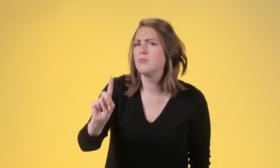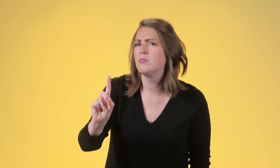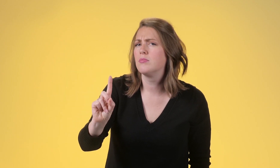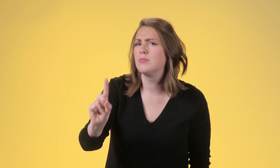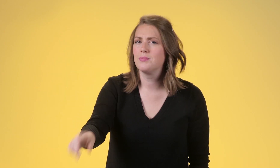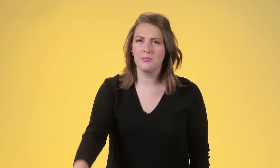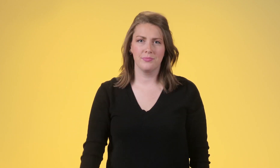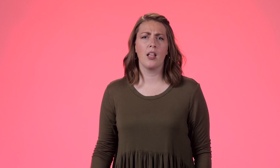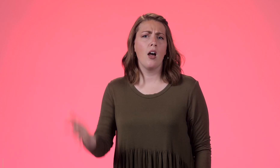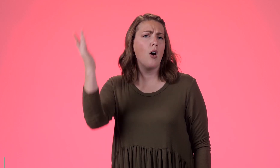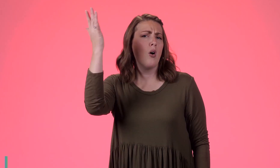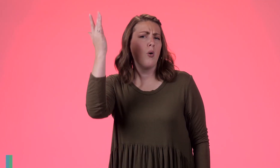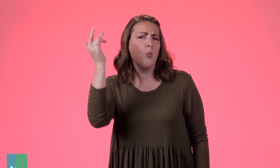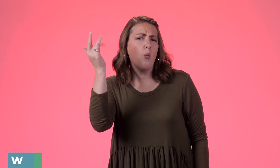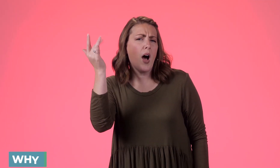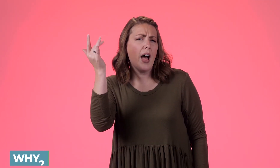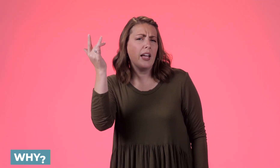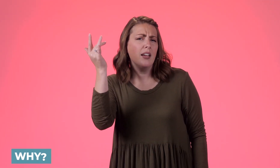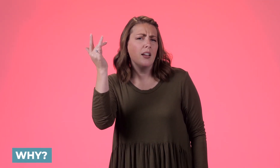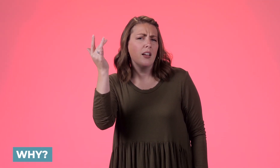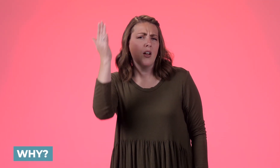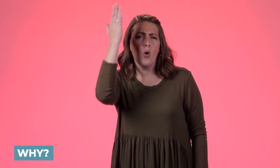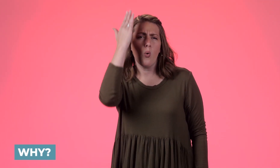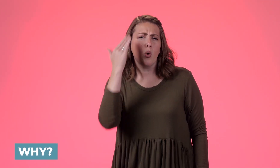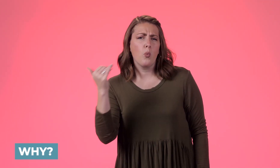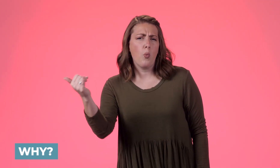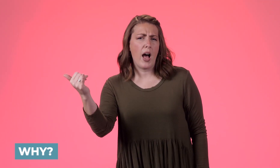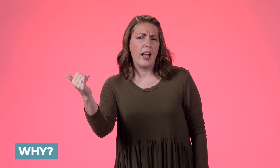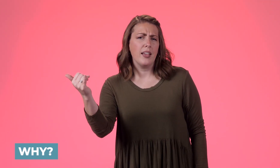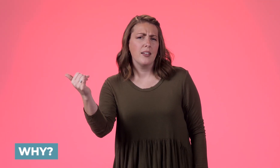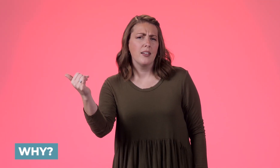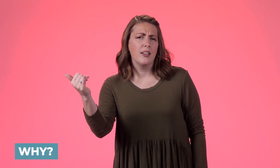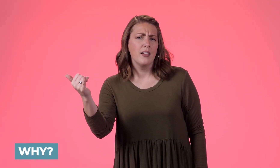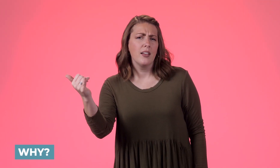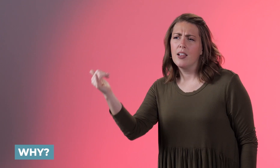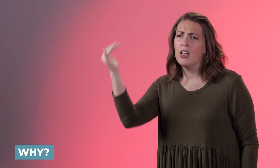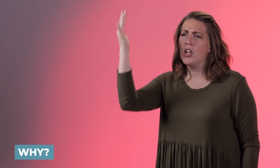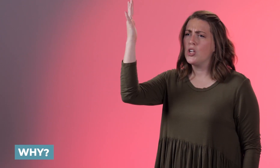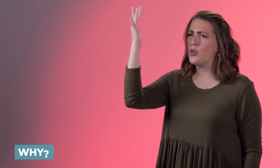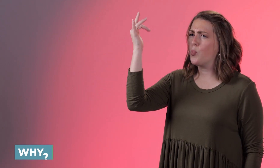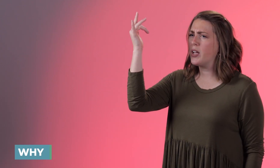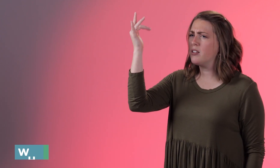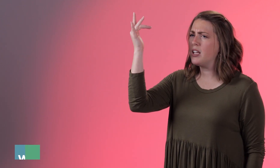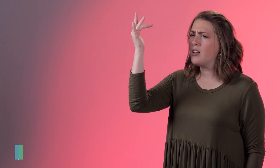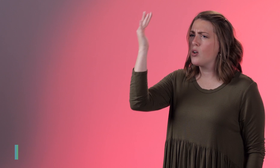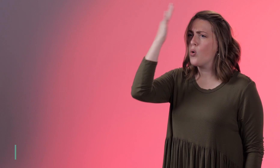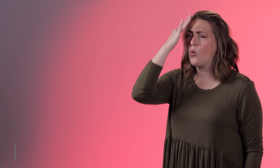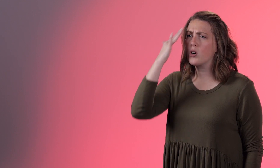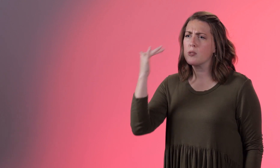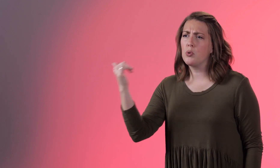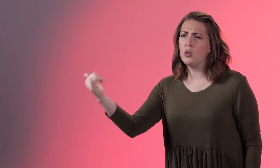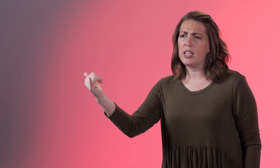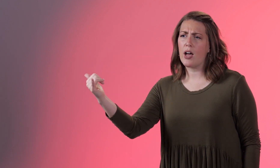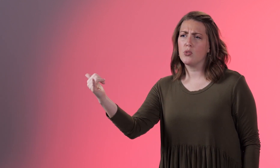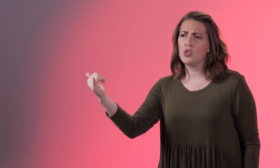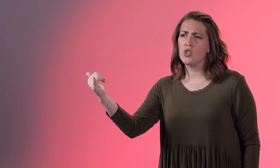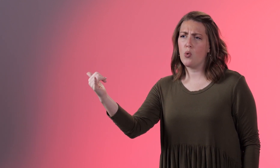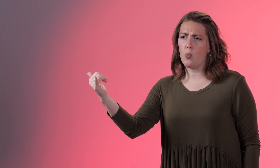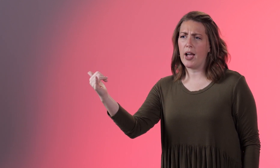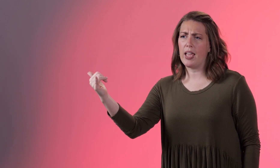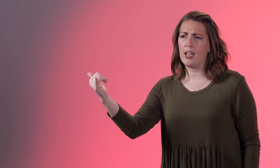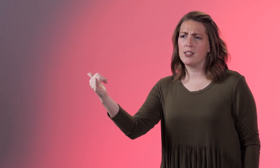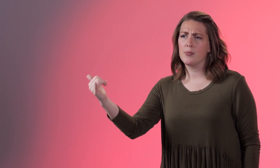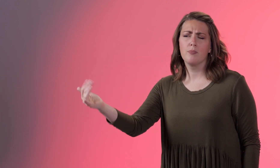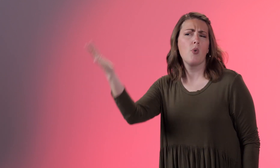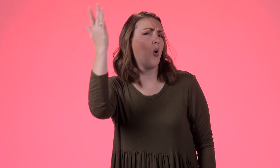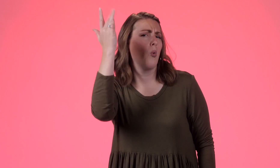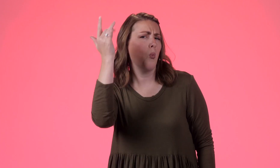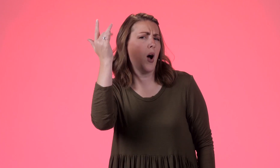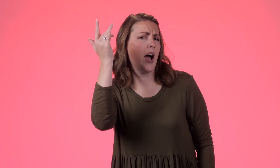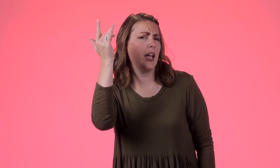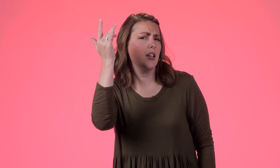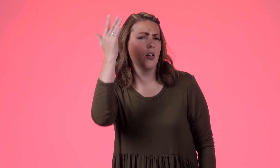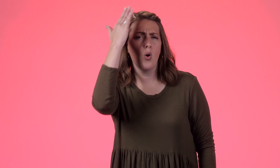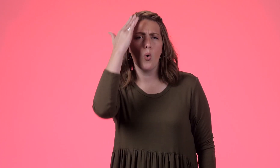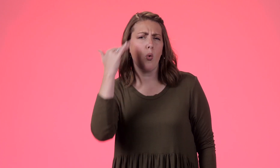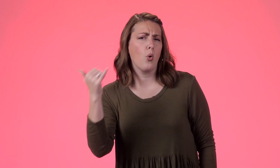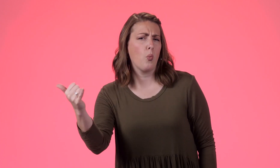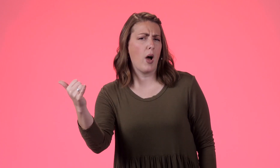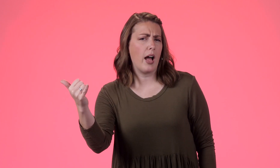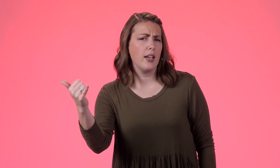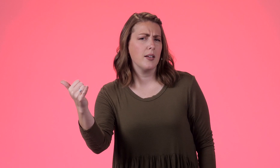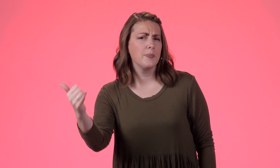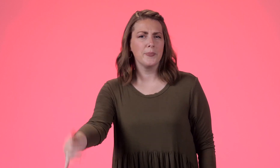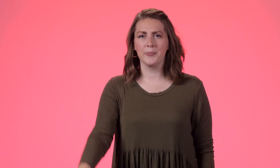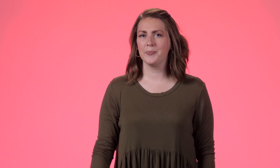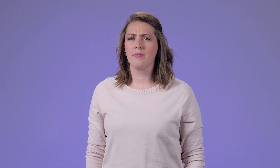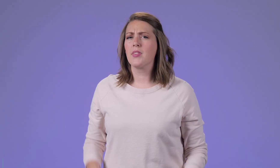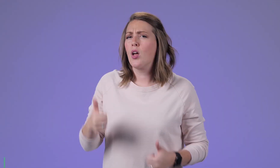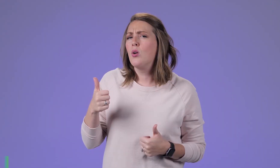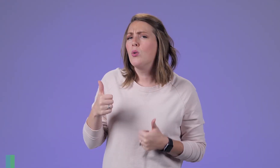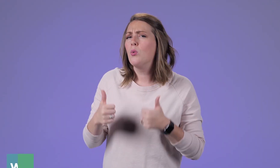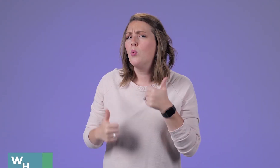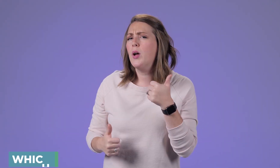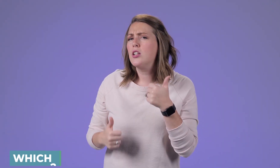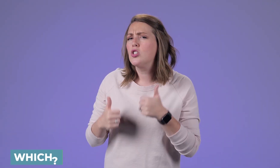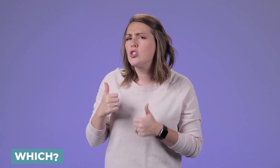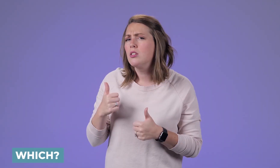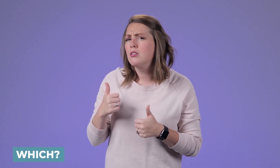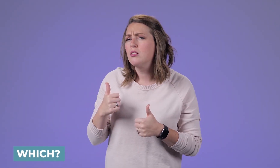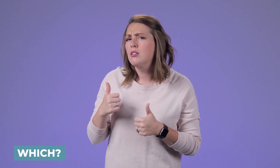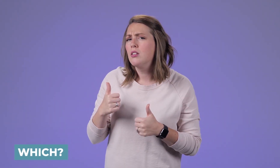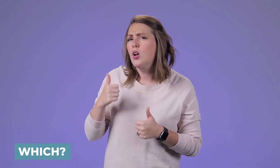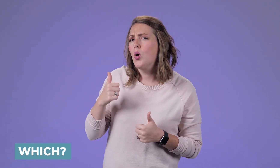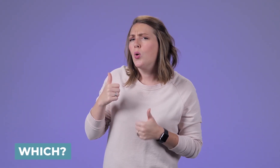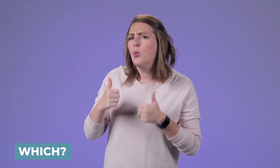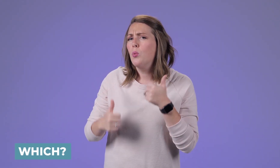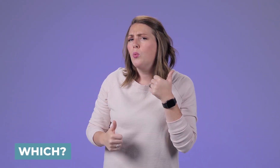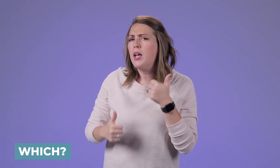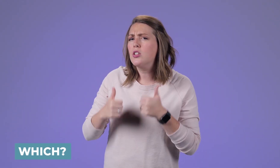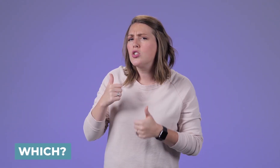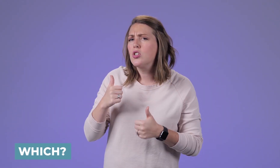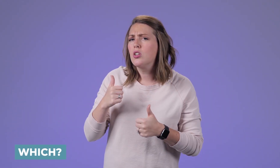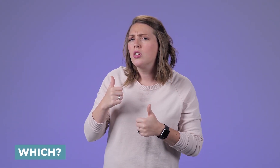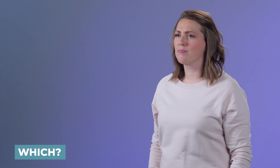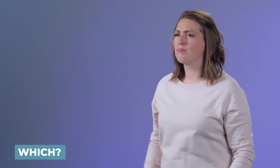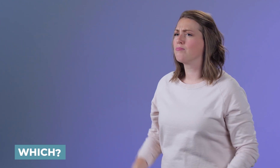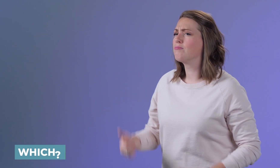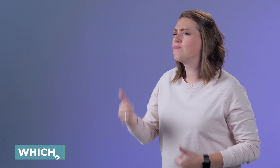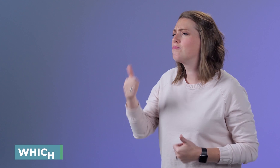why or why you're wiggling or it's pulling out to a y hand y or why which which it's